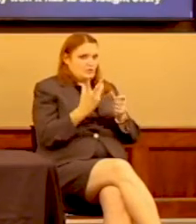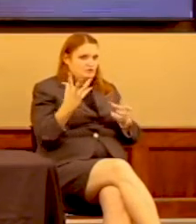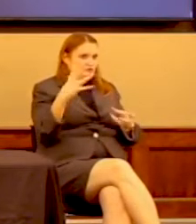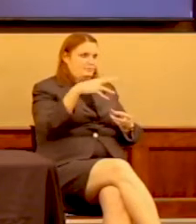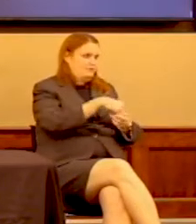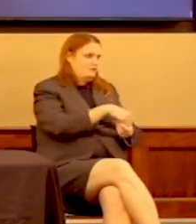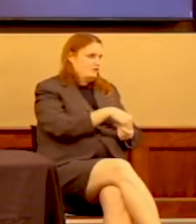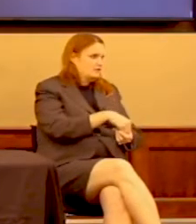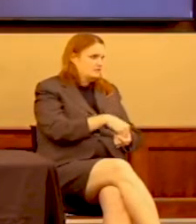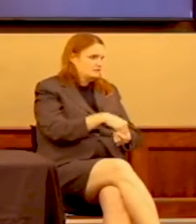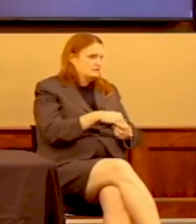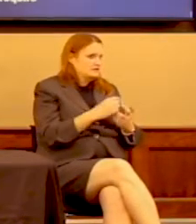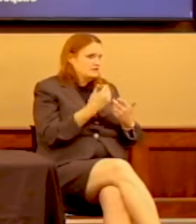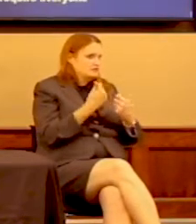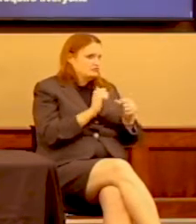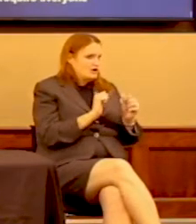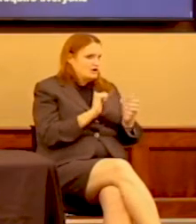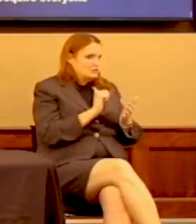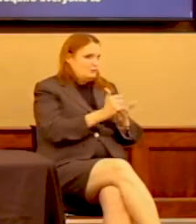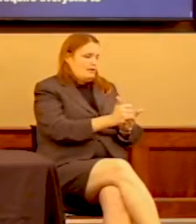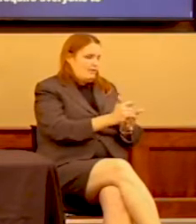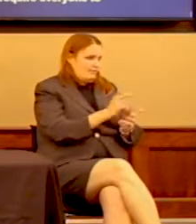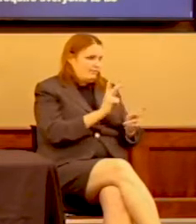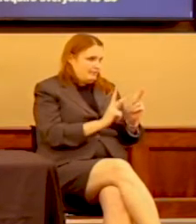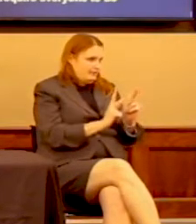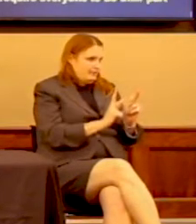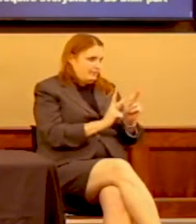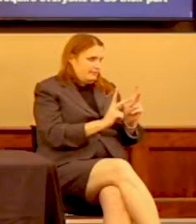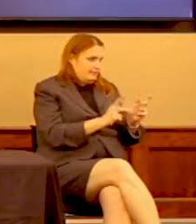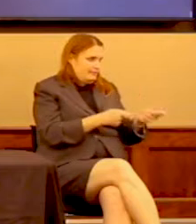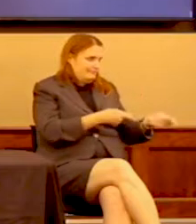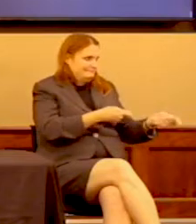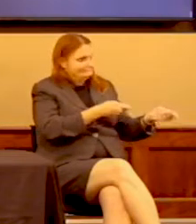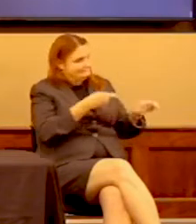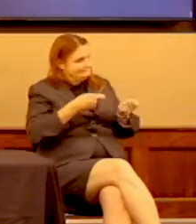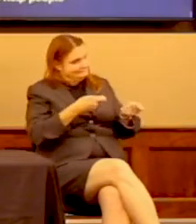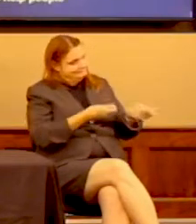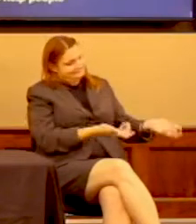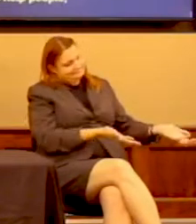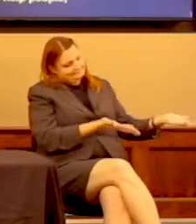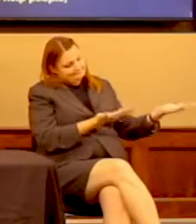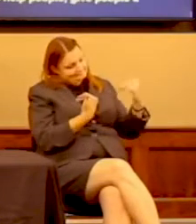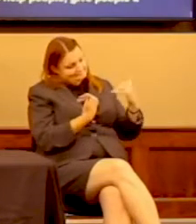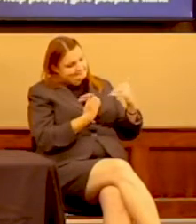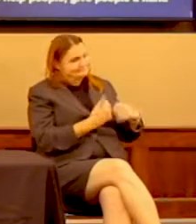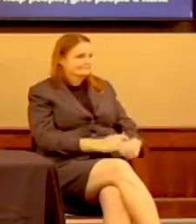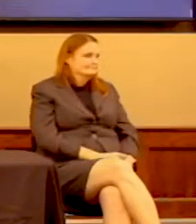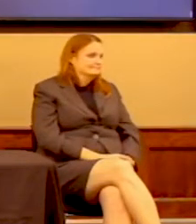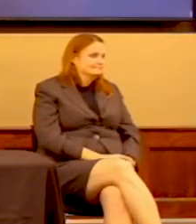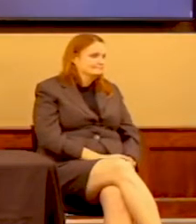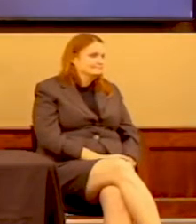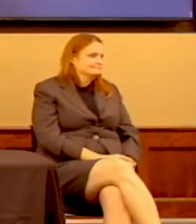how people give people a hand to take